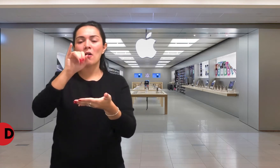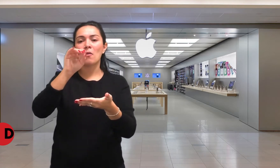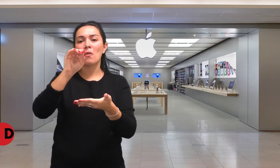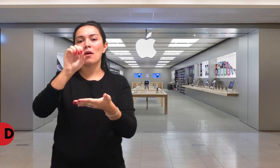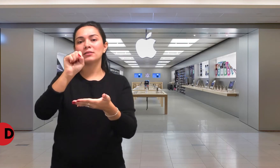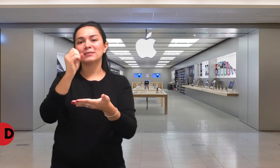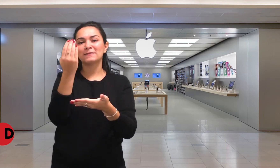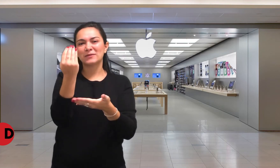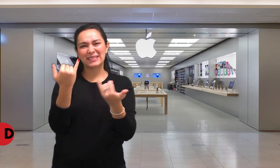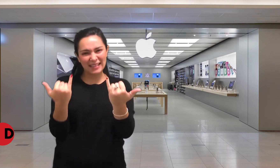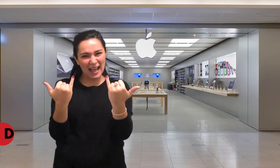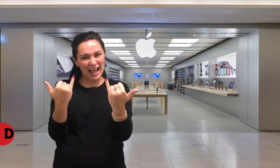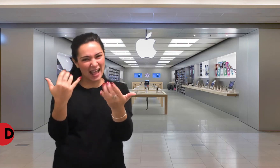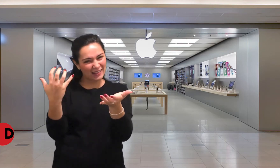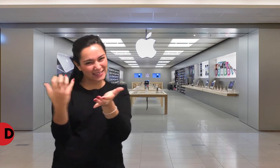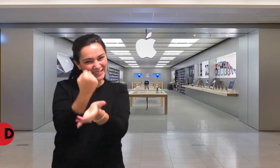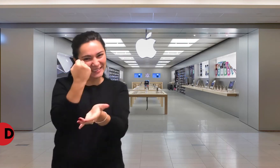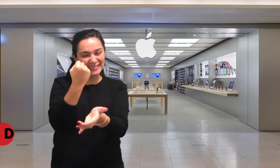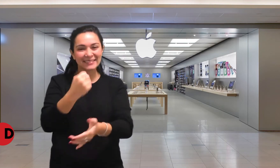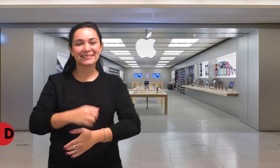you can download the iOS 14 now.